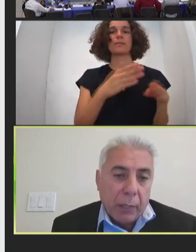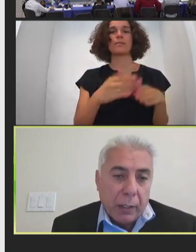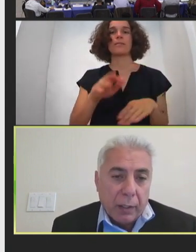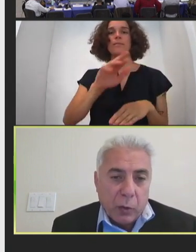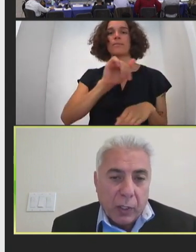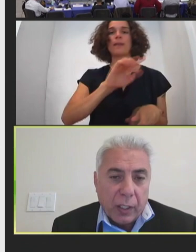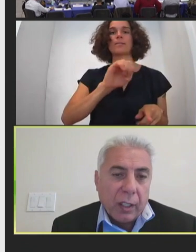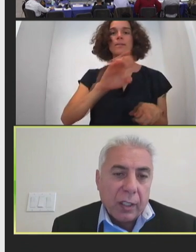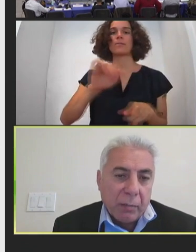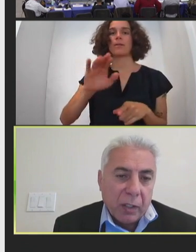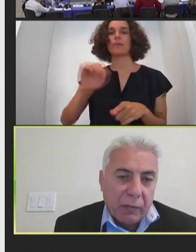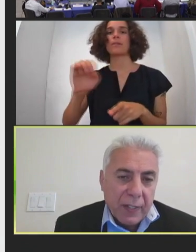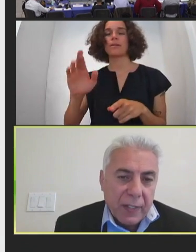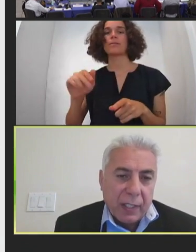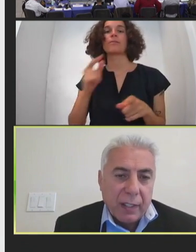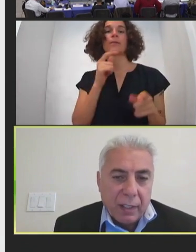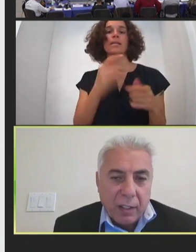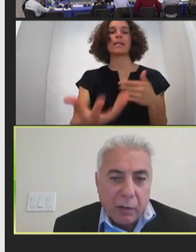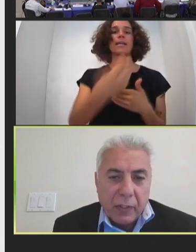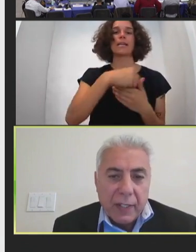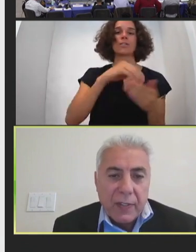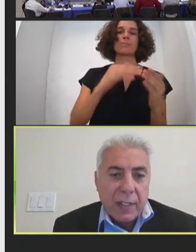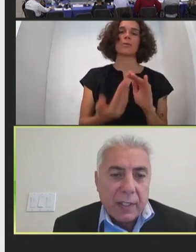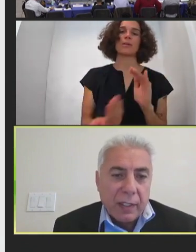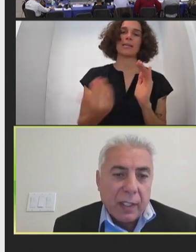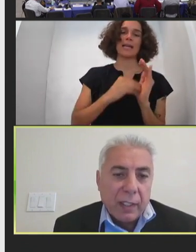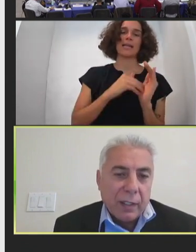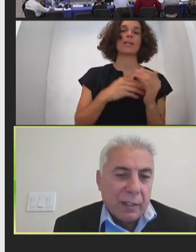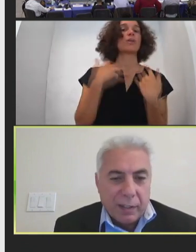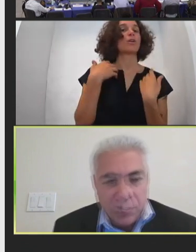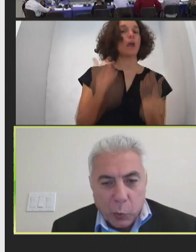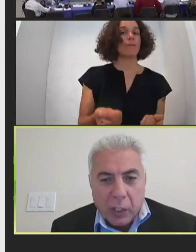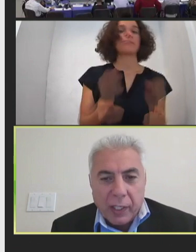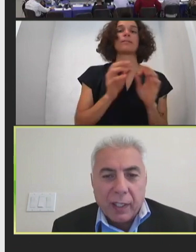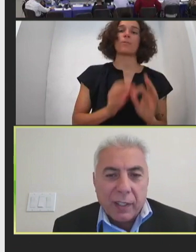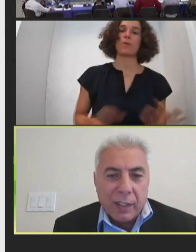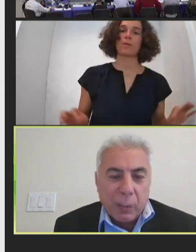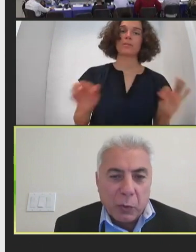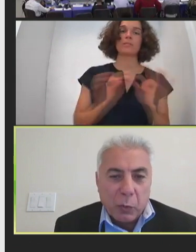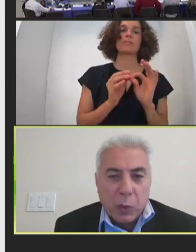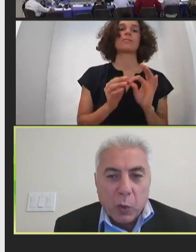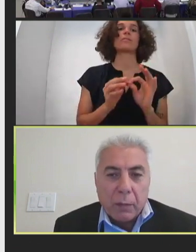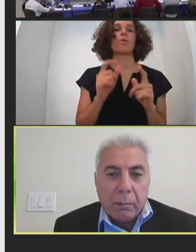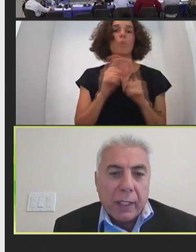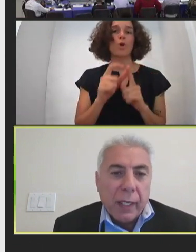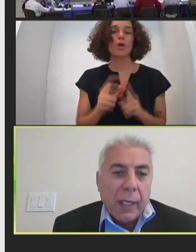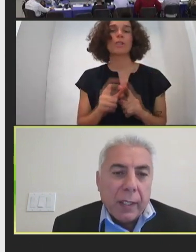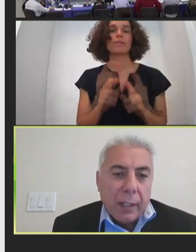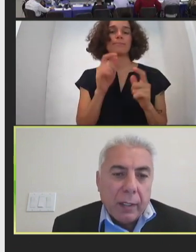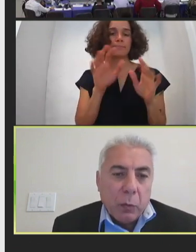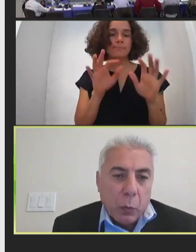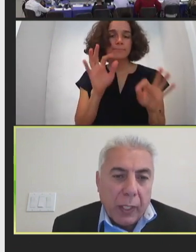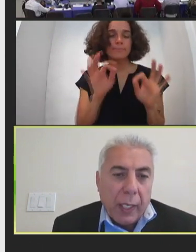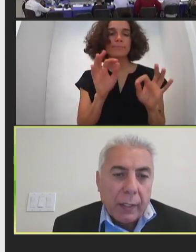my colleague talked about vaccine confidence and then wording and what we call it. But we had a